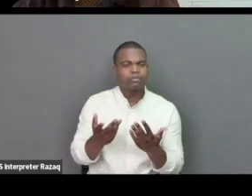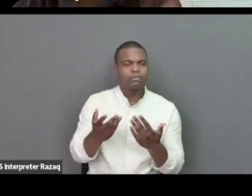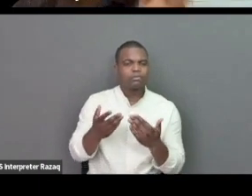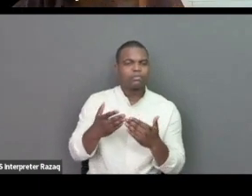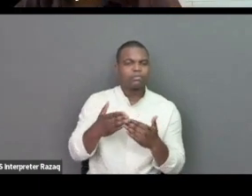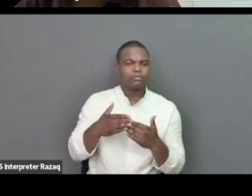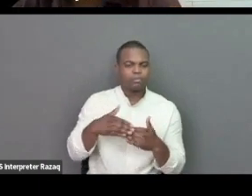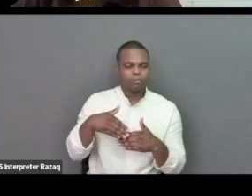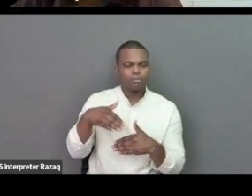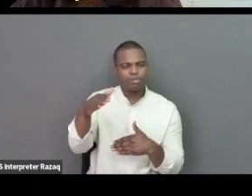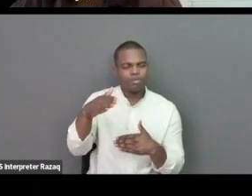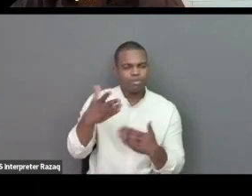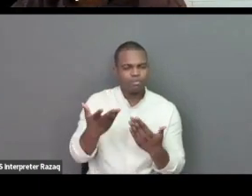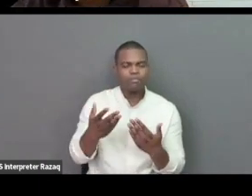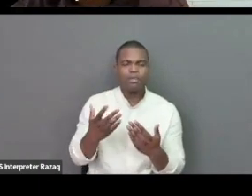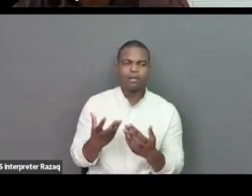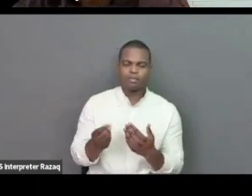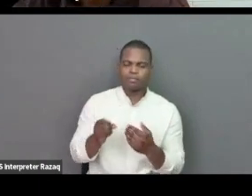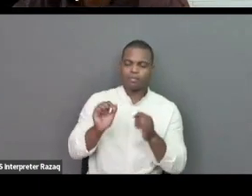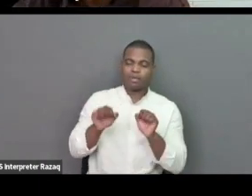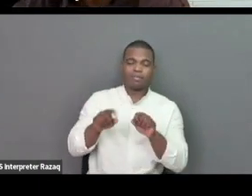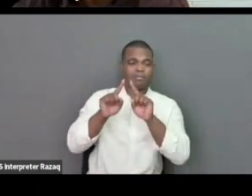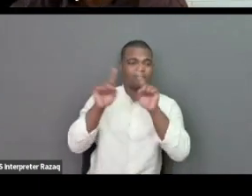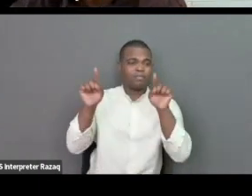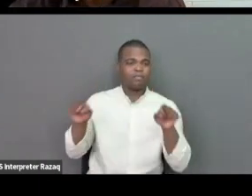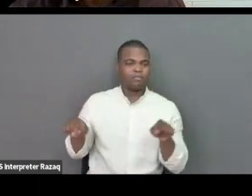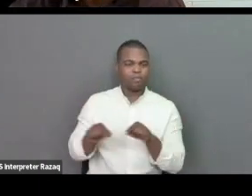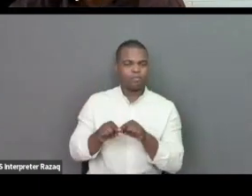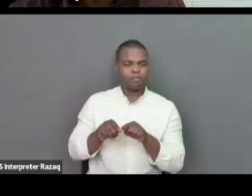if there is any. So, again, where is the issue, what are